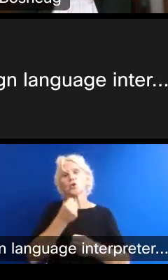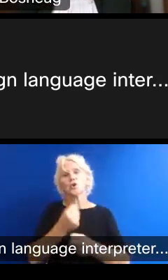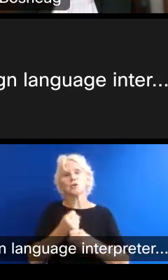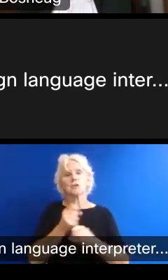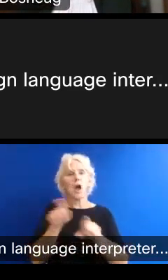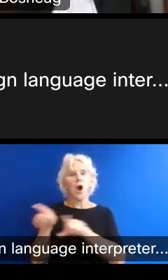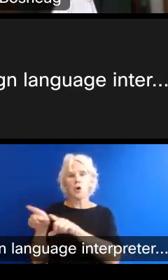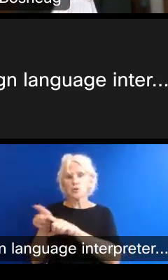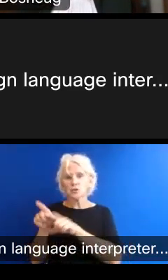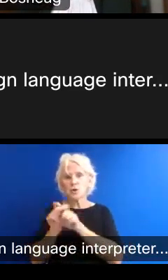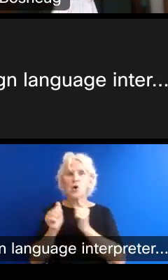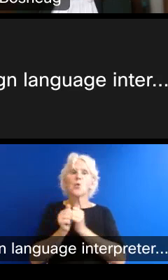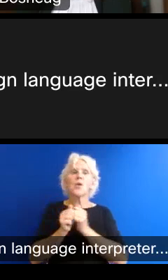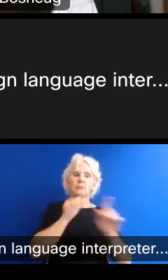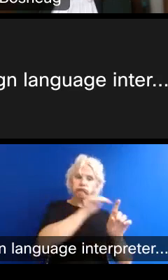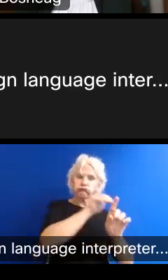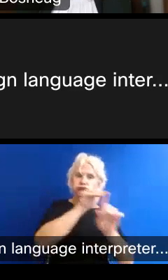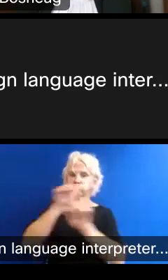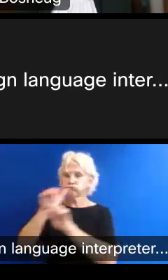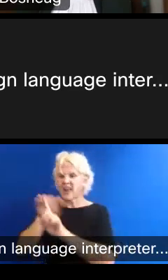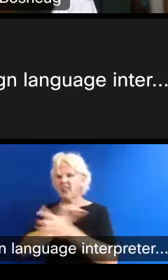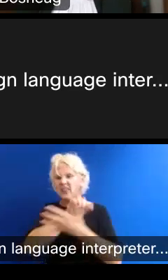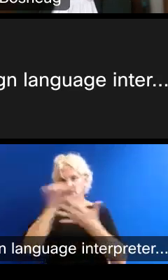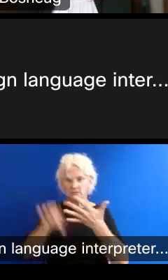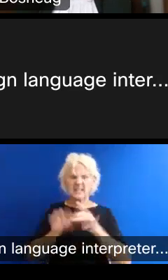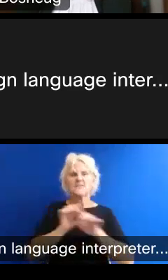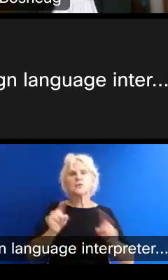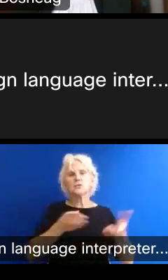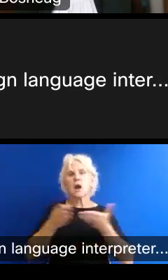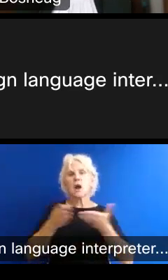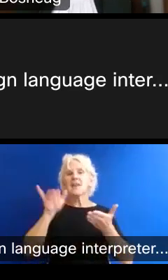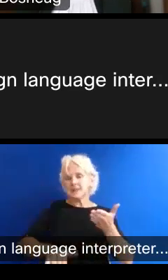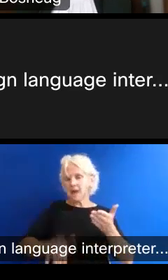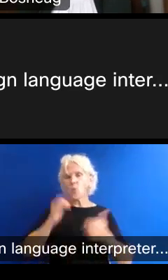service systems is how it was discovered that the system lacks and struggles with meeting the needs